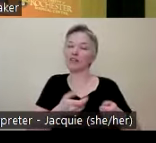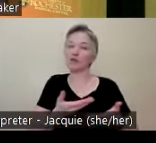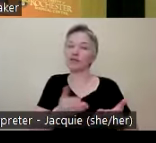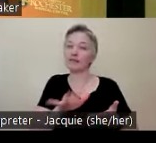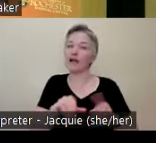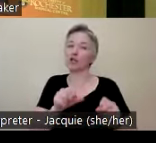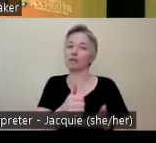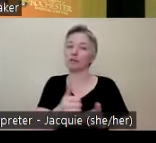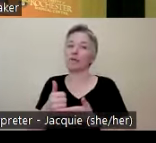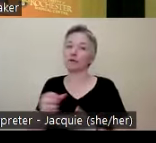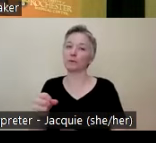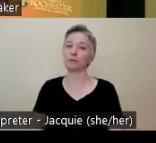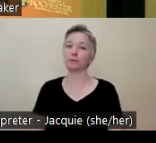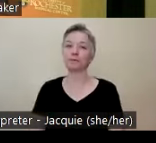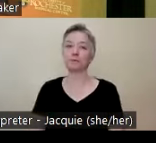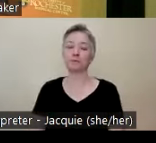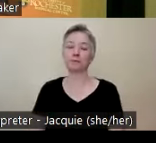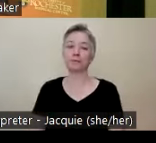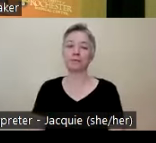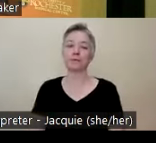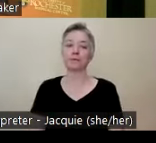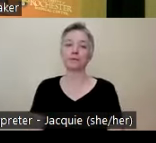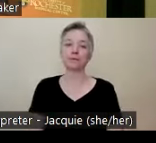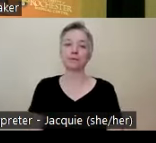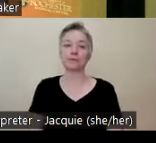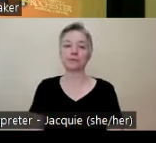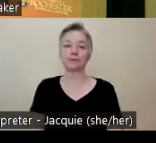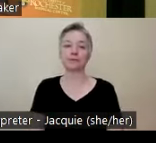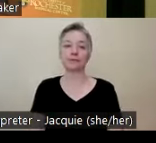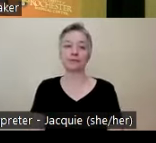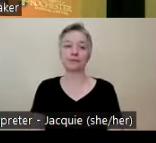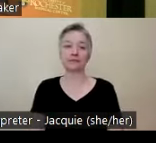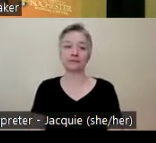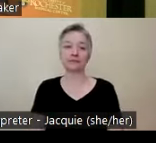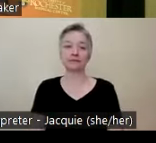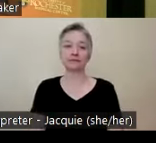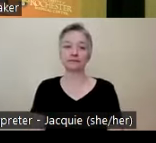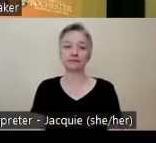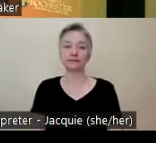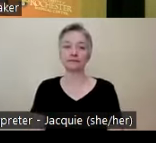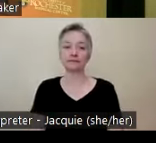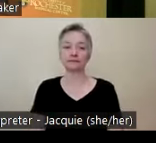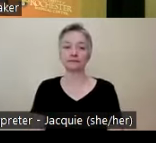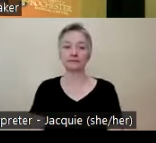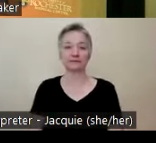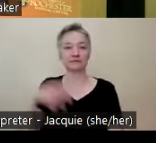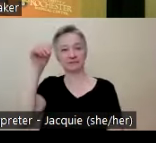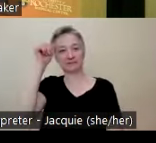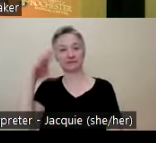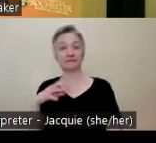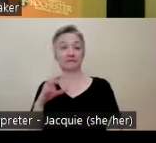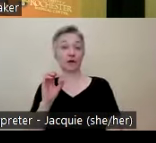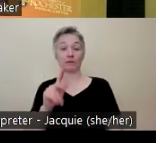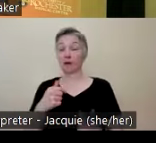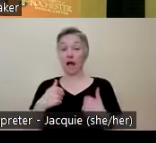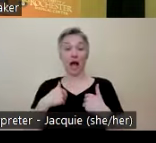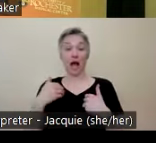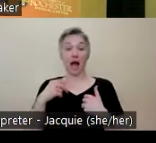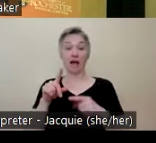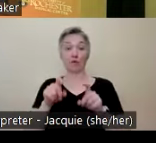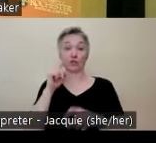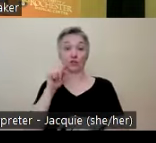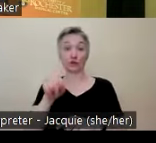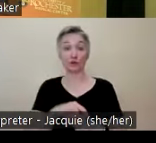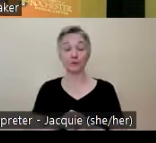absolutely all right well I have some questions for you oh awesome so going